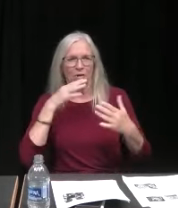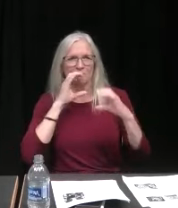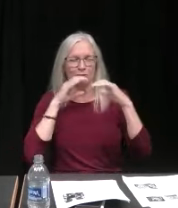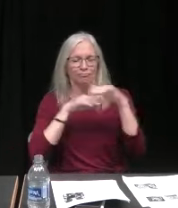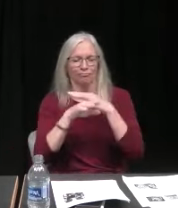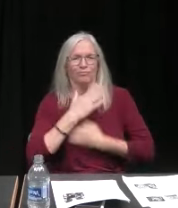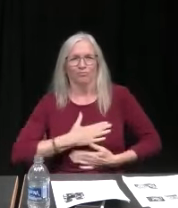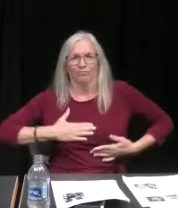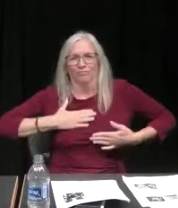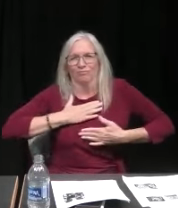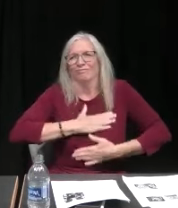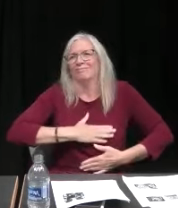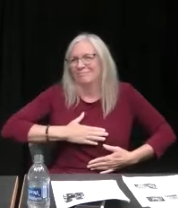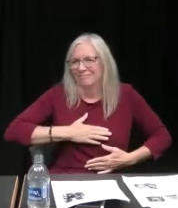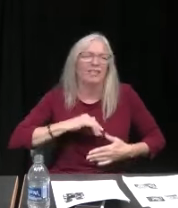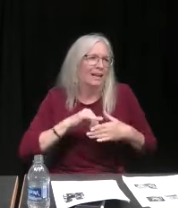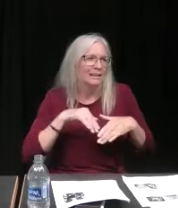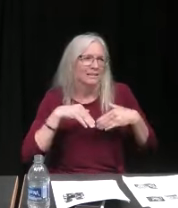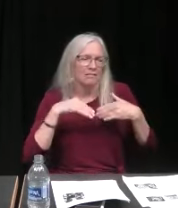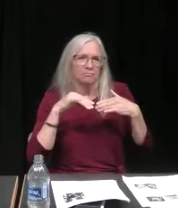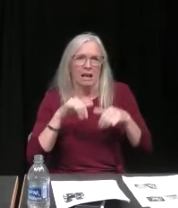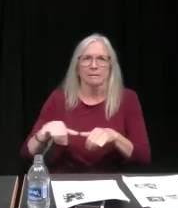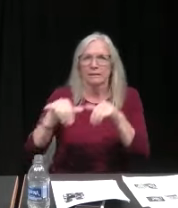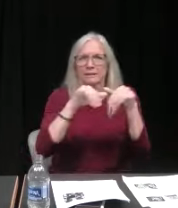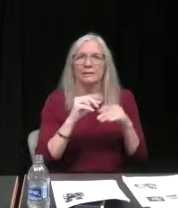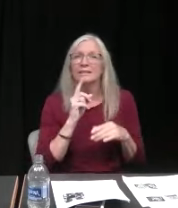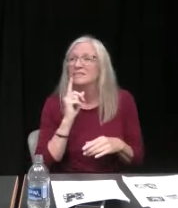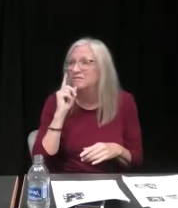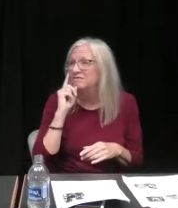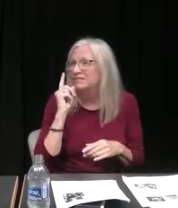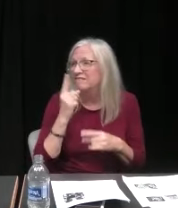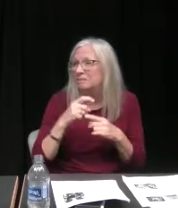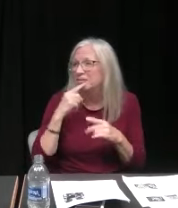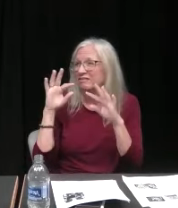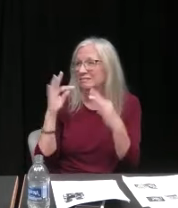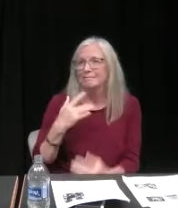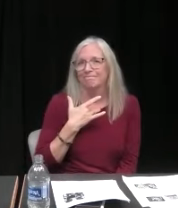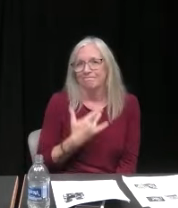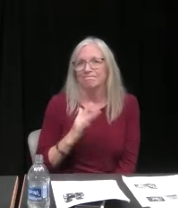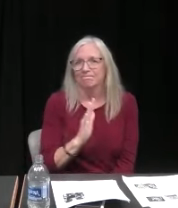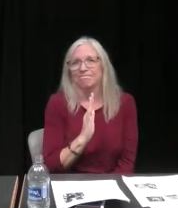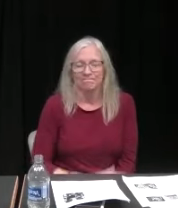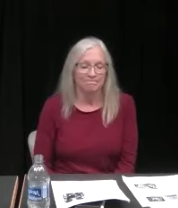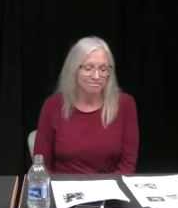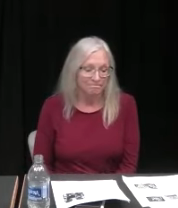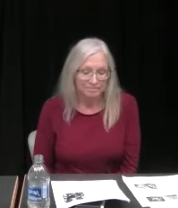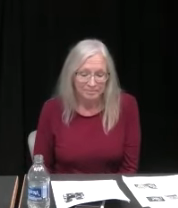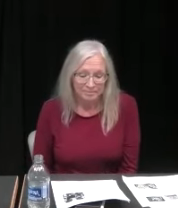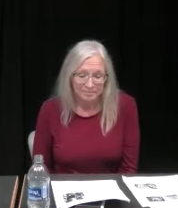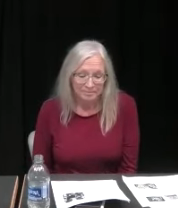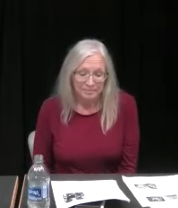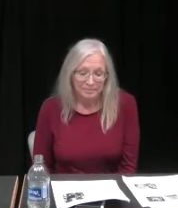think about holidays or thinking about the close knit individuals that I connect with it's often